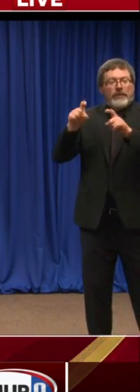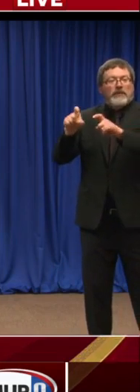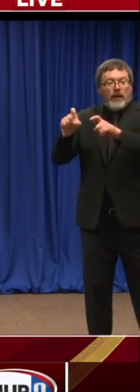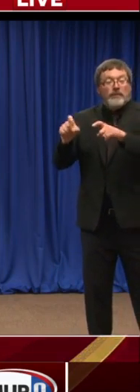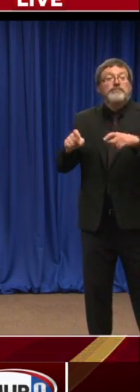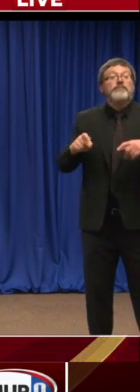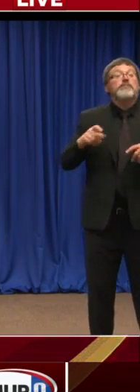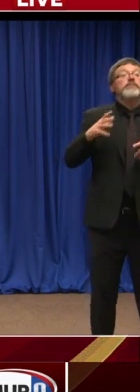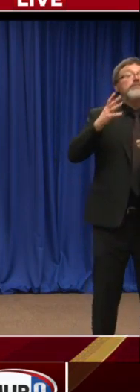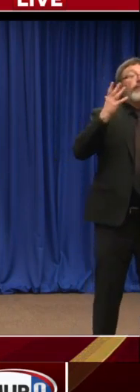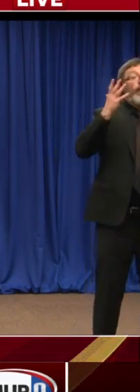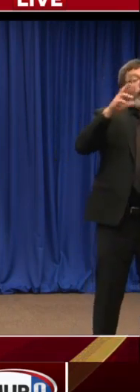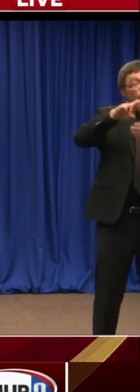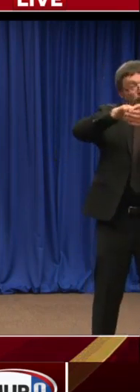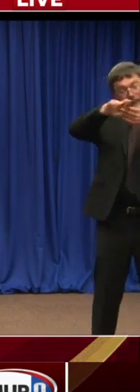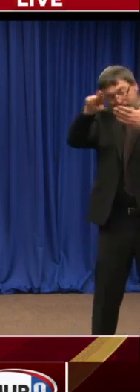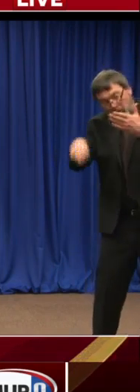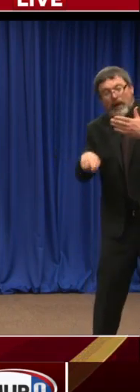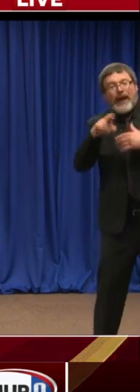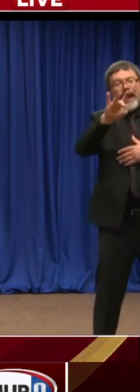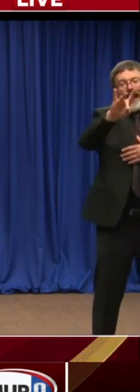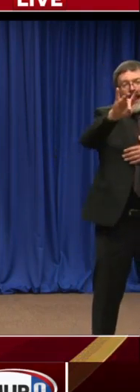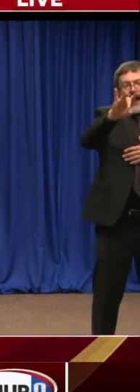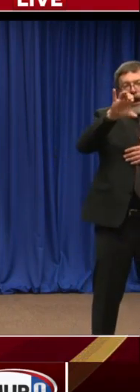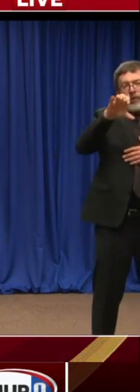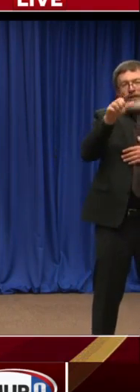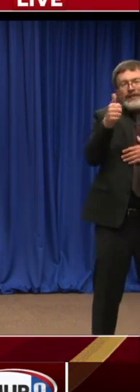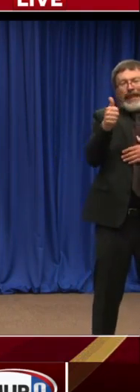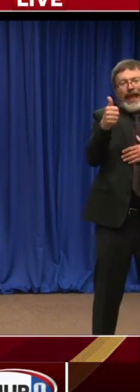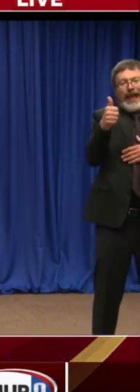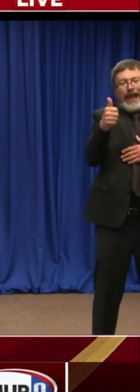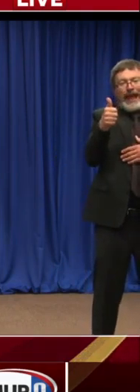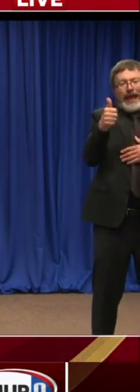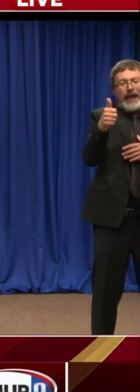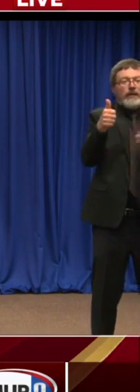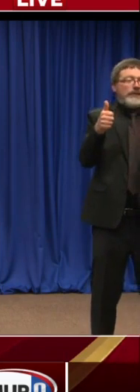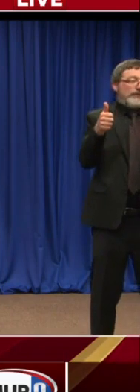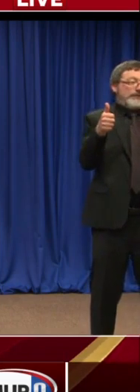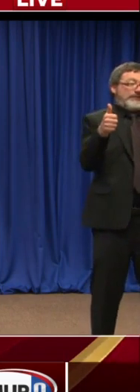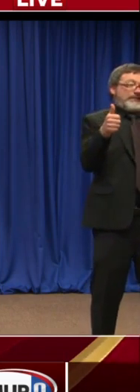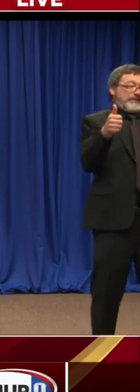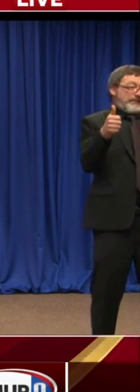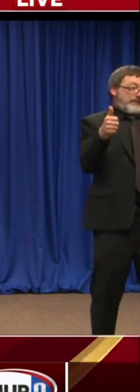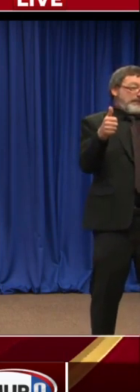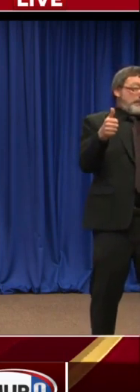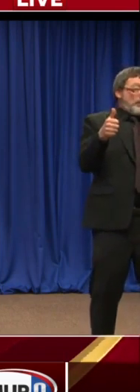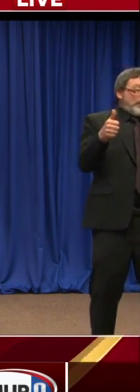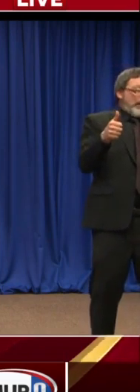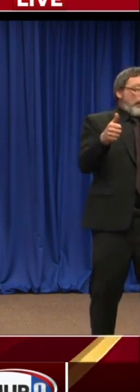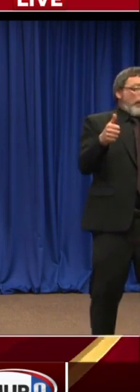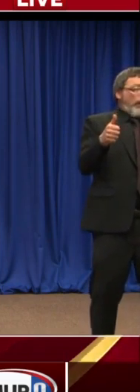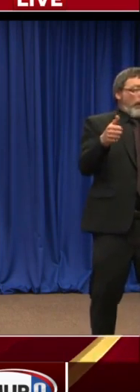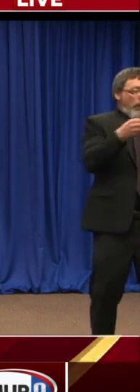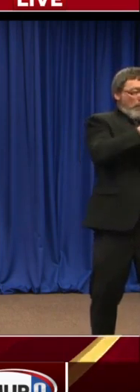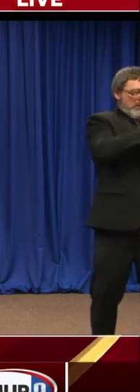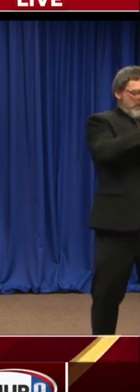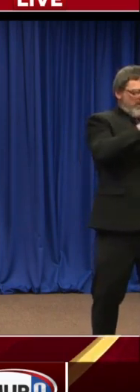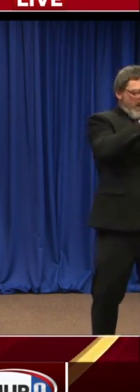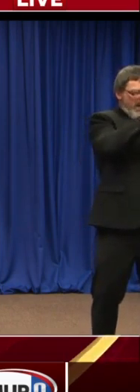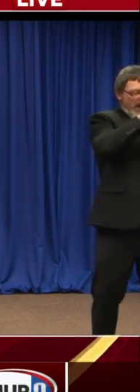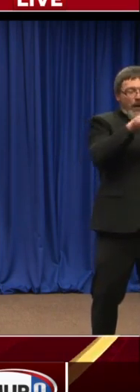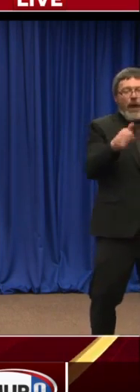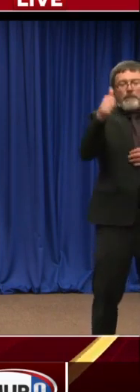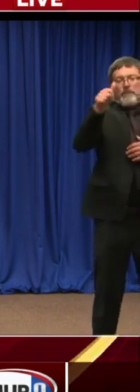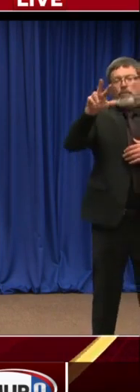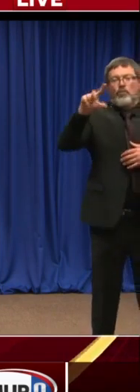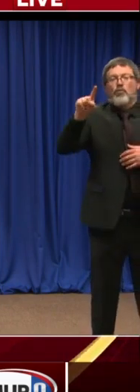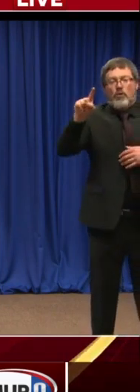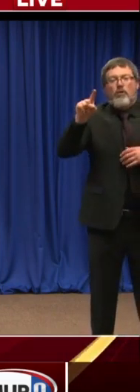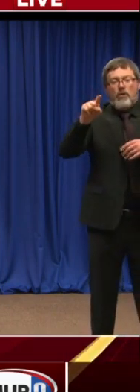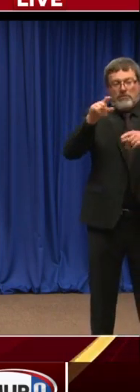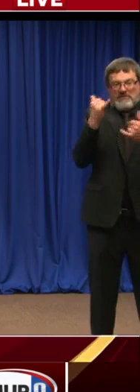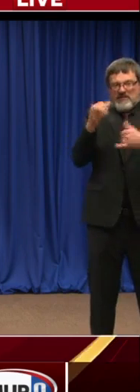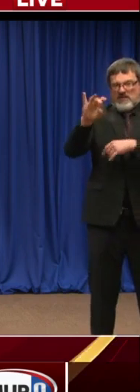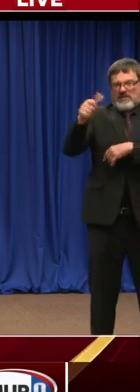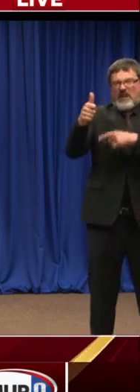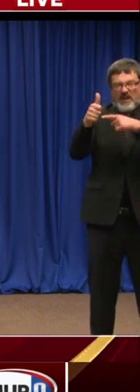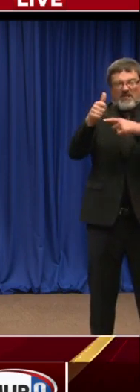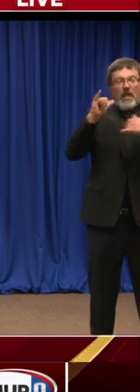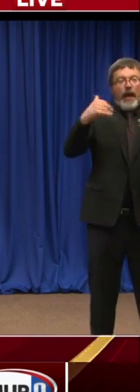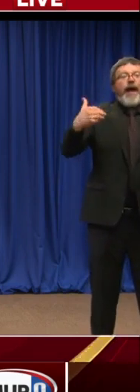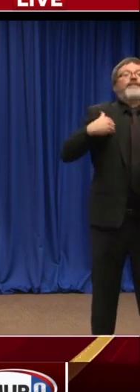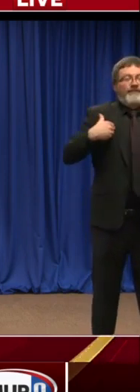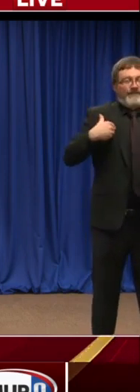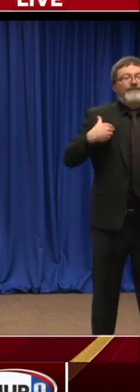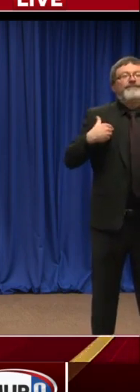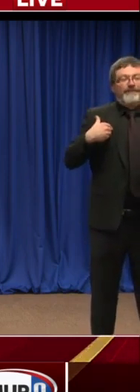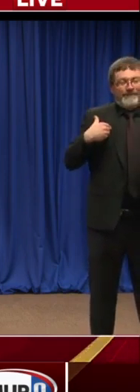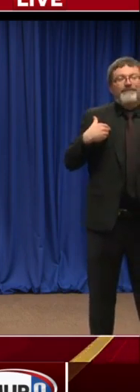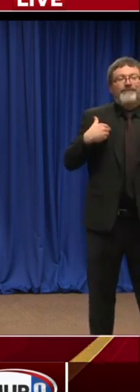TOTAL OF EIGHT HUNDRED AND NINETEEN PEOPLE CONFIRMED WITH COVID-19 HAS AN INCREASE OF 31 FROM WHAT WE ANNOUNCED YESTERDAY 127 OF THESE PEOPLE HAVE REQUIRED CARE AND A HOSPITAL OR